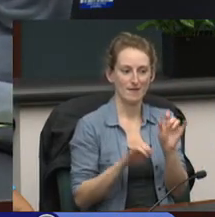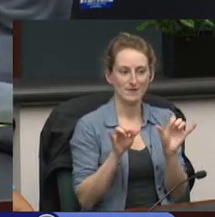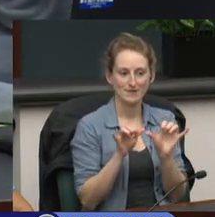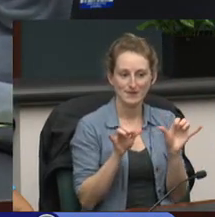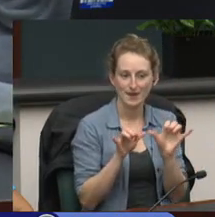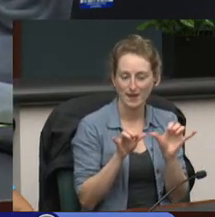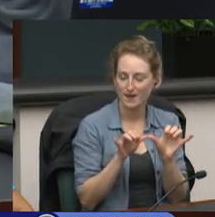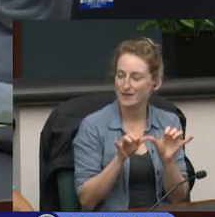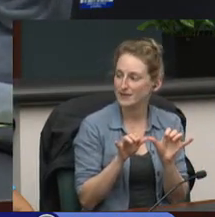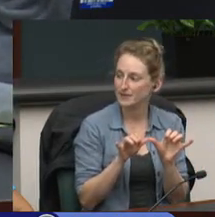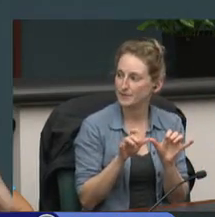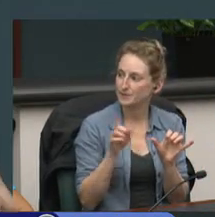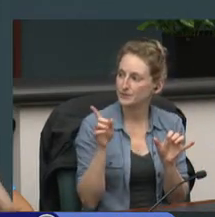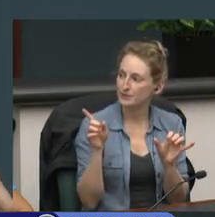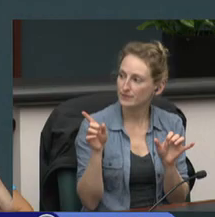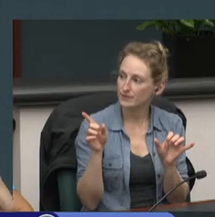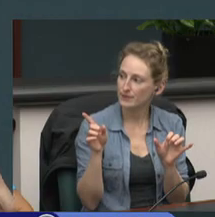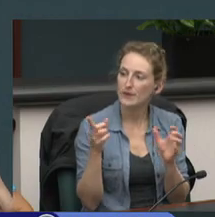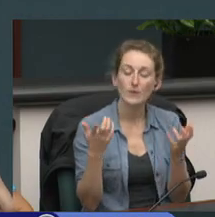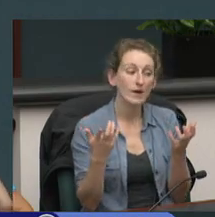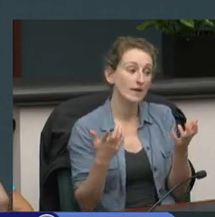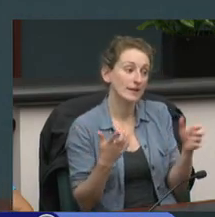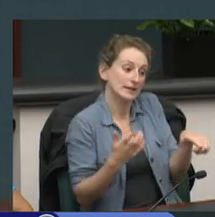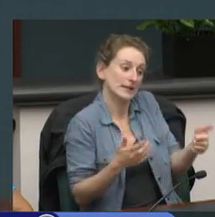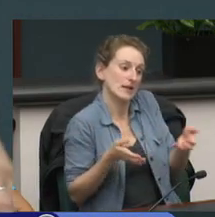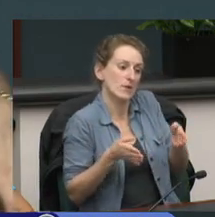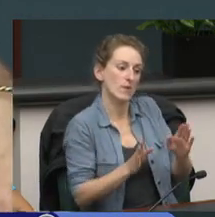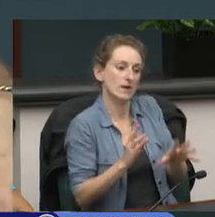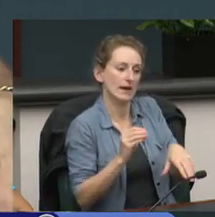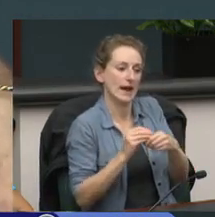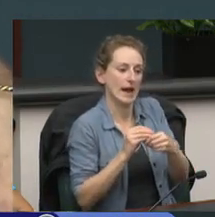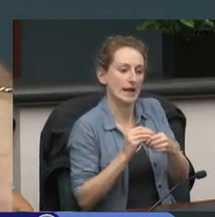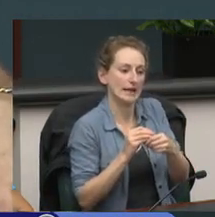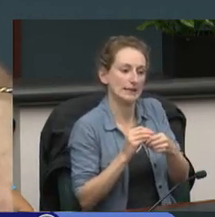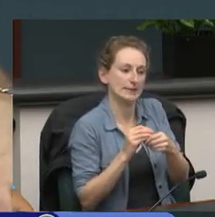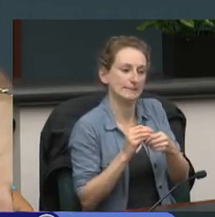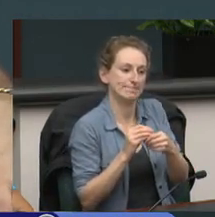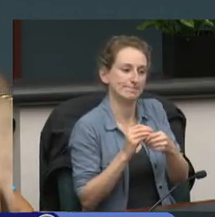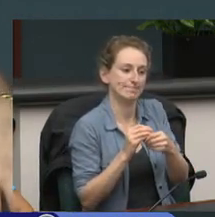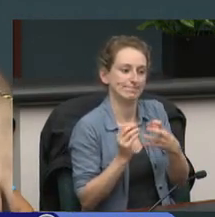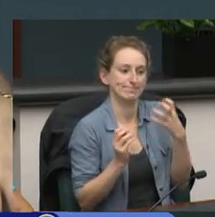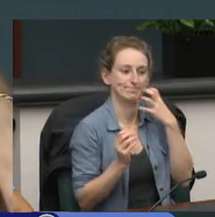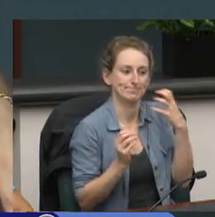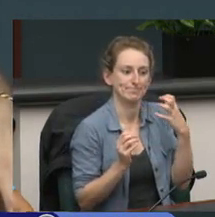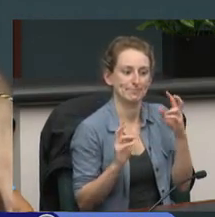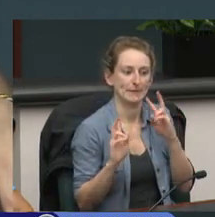district is another way to add density and and respect ownership it could be